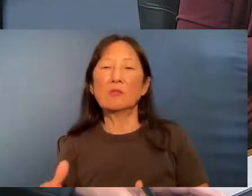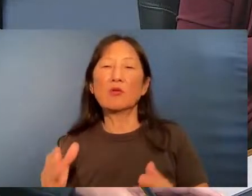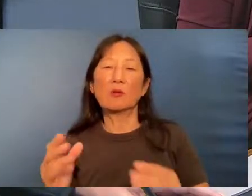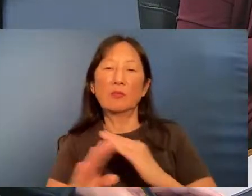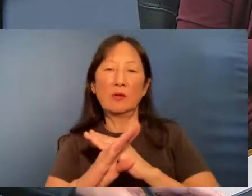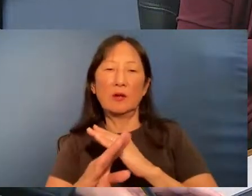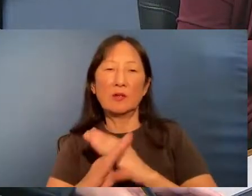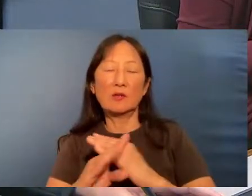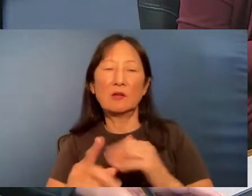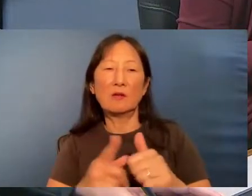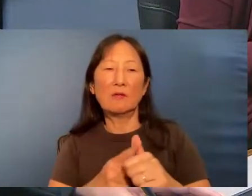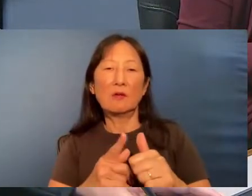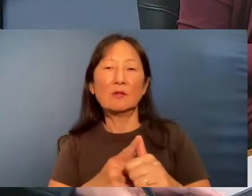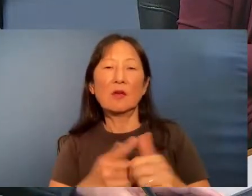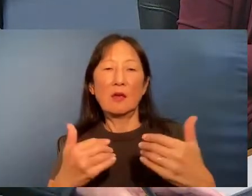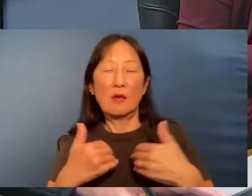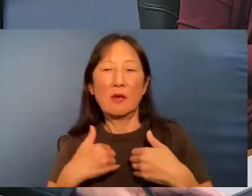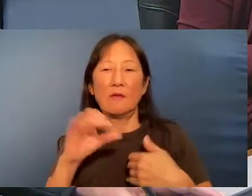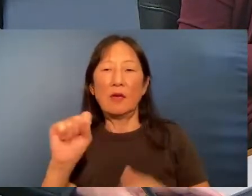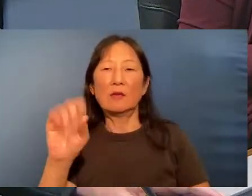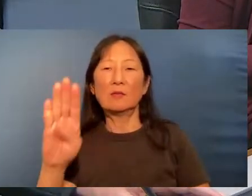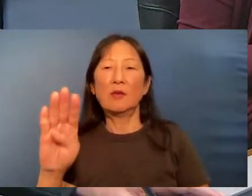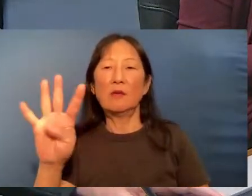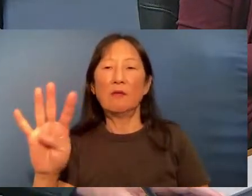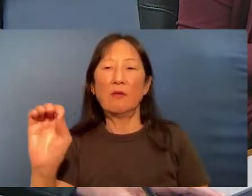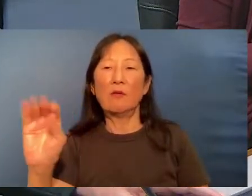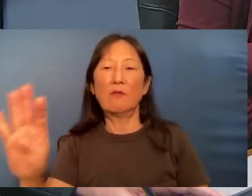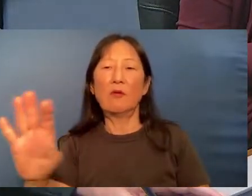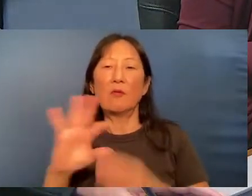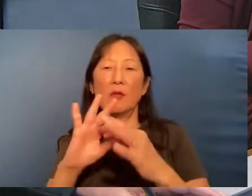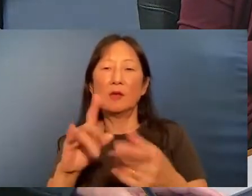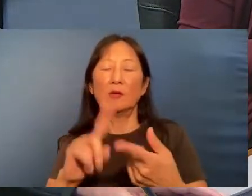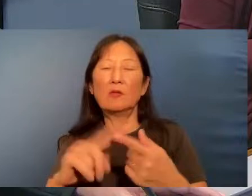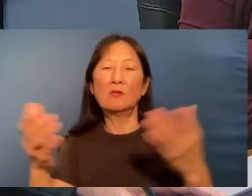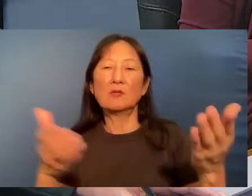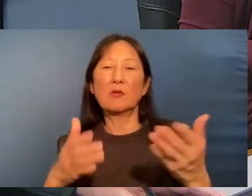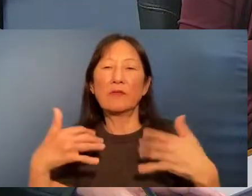First up we have SB 4 0 4 relating to service animals.